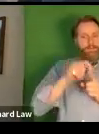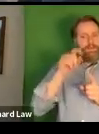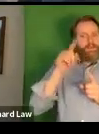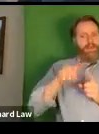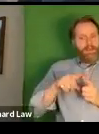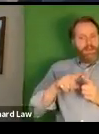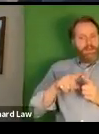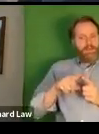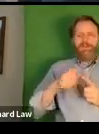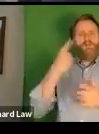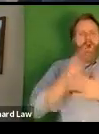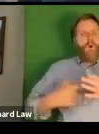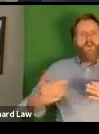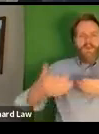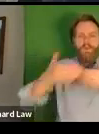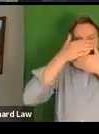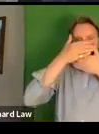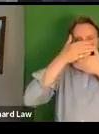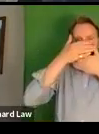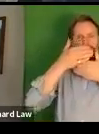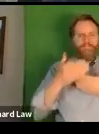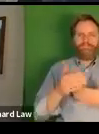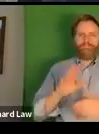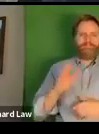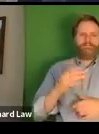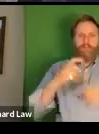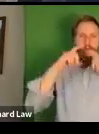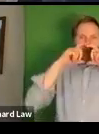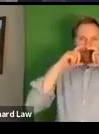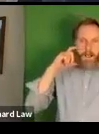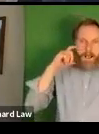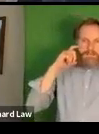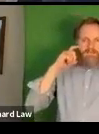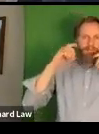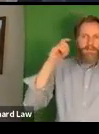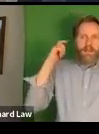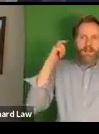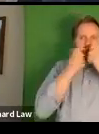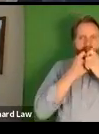covering there is a difference between a face mask and a face covering and we've